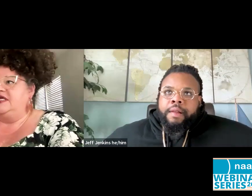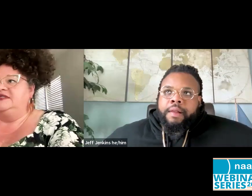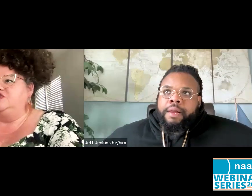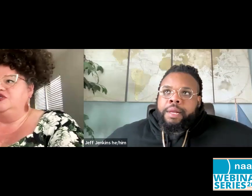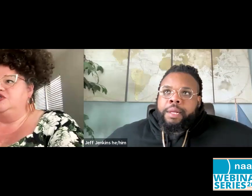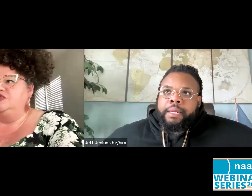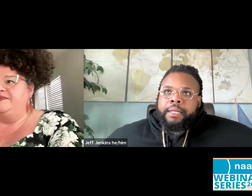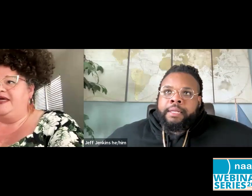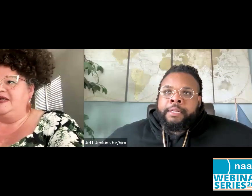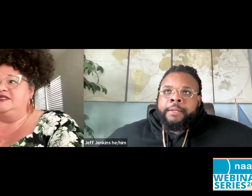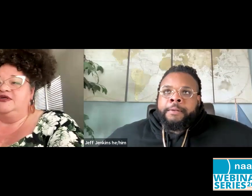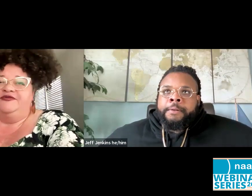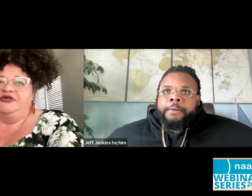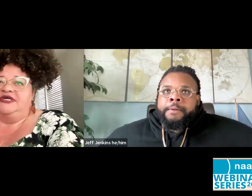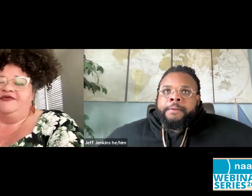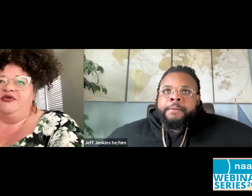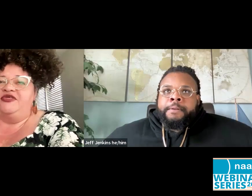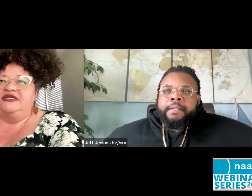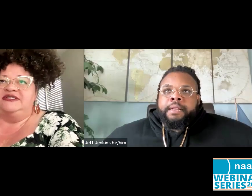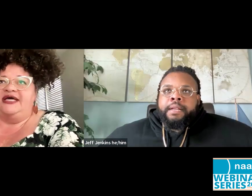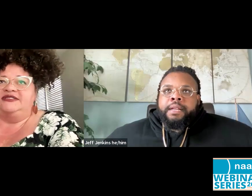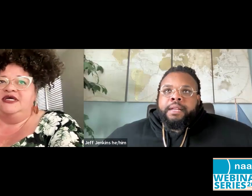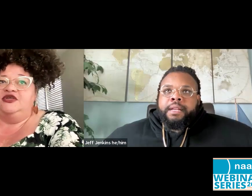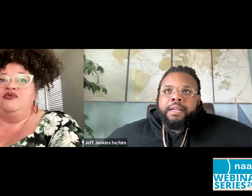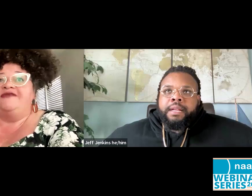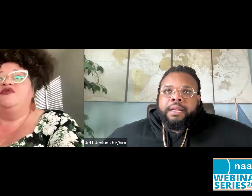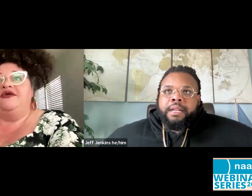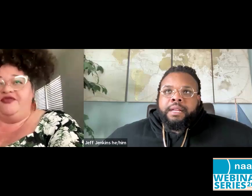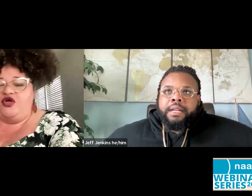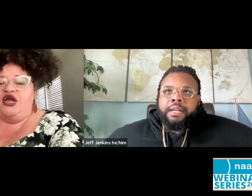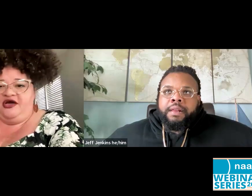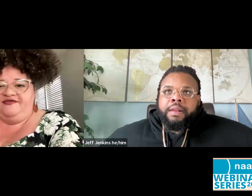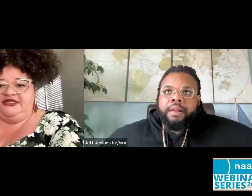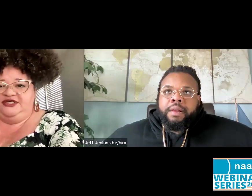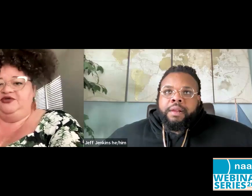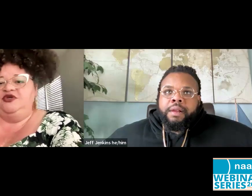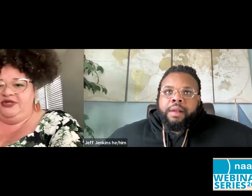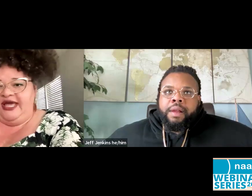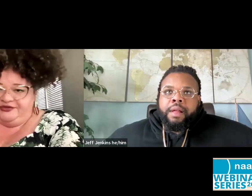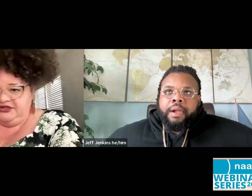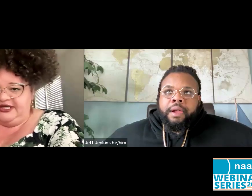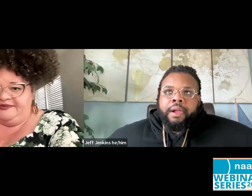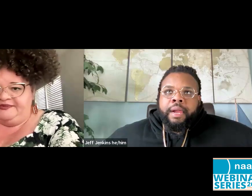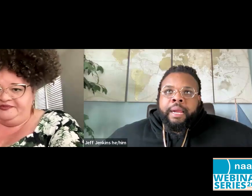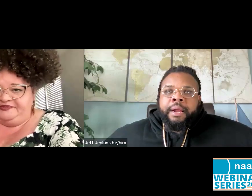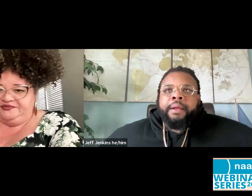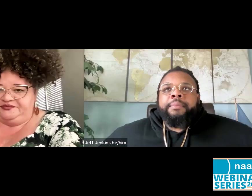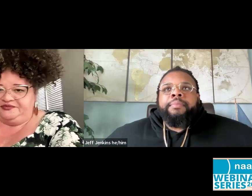things that you could do to make it easier for yourself or things that you never would have thought of until you encountered them?